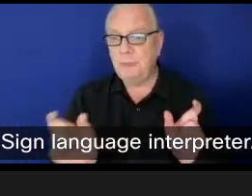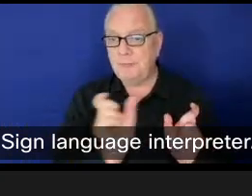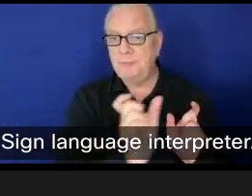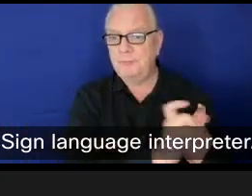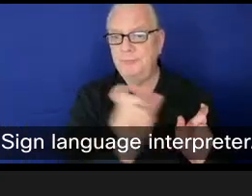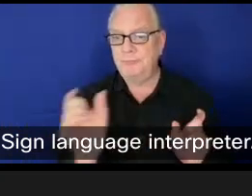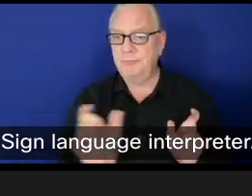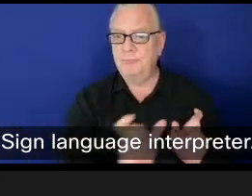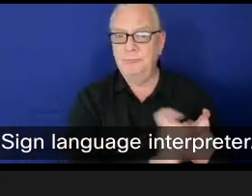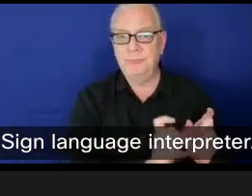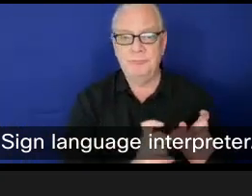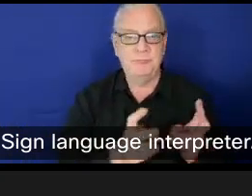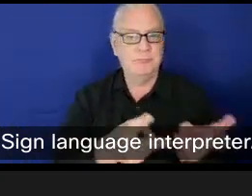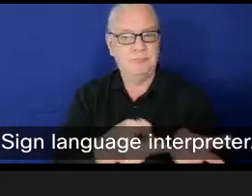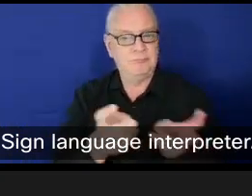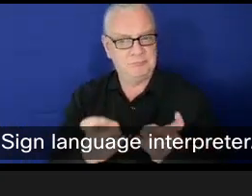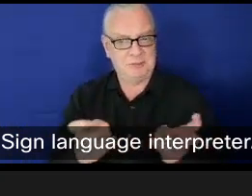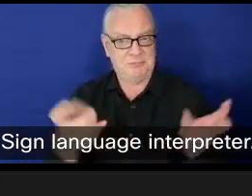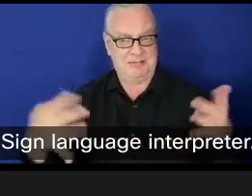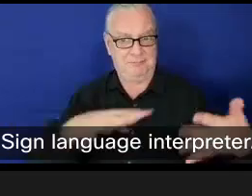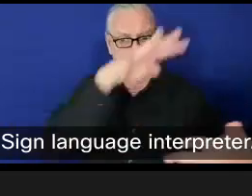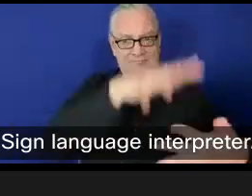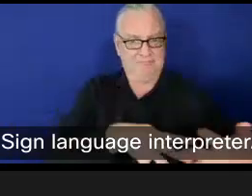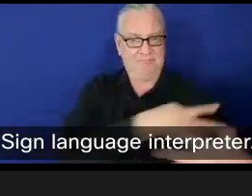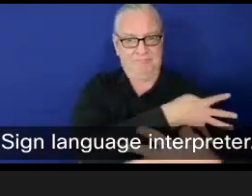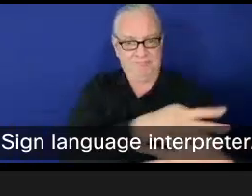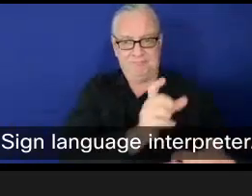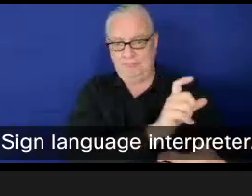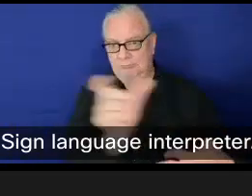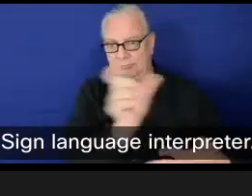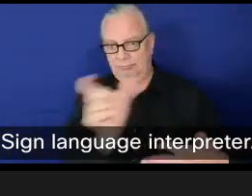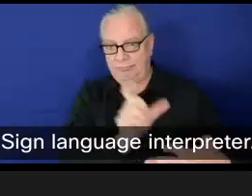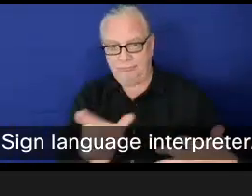a larger slide that had lots of other data points, but what I